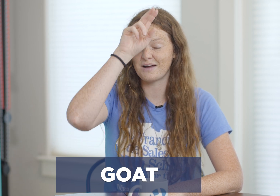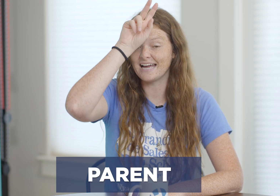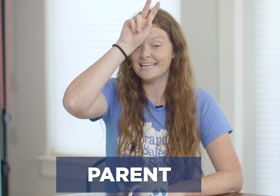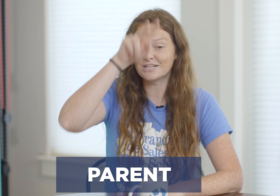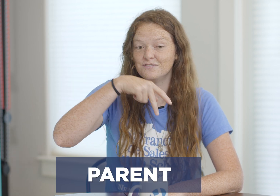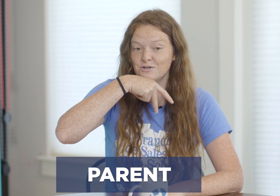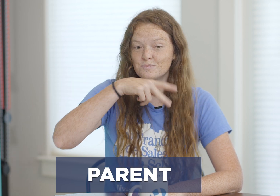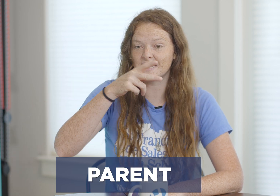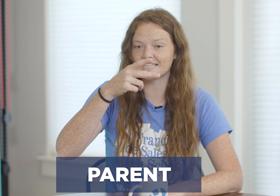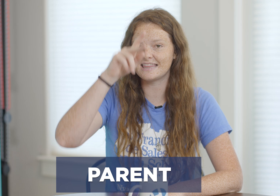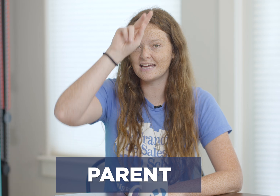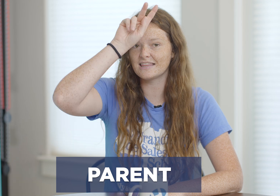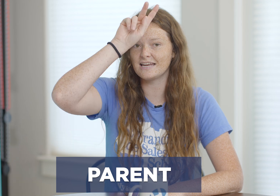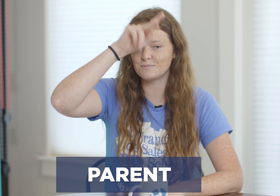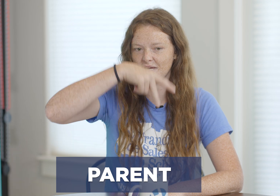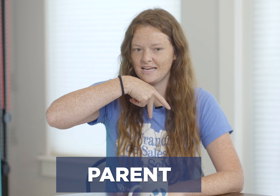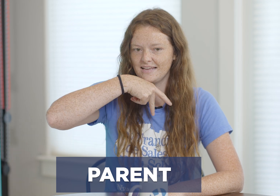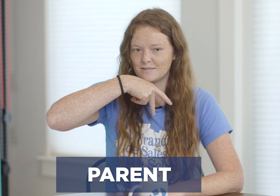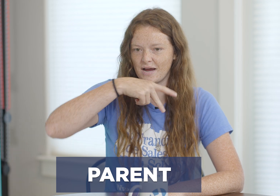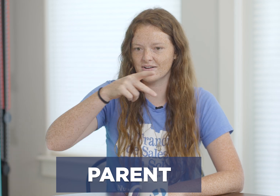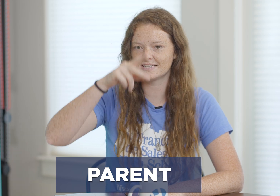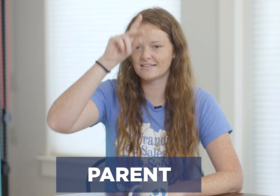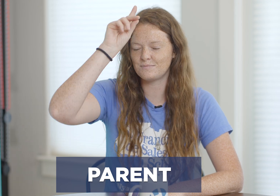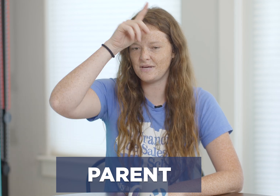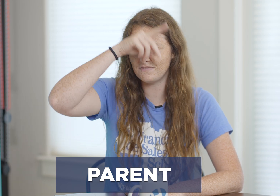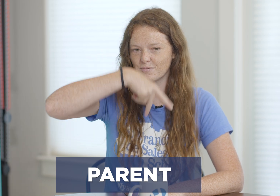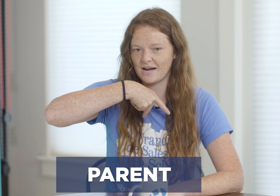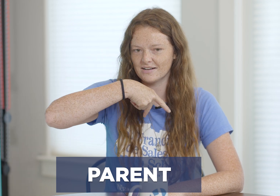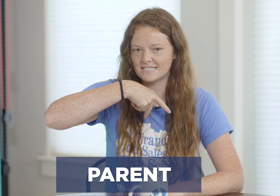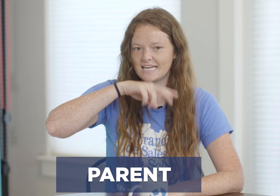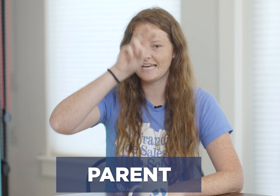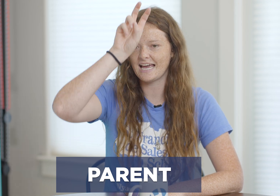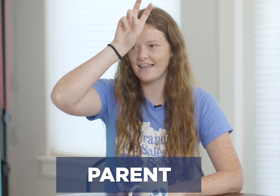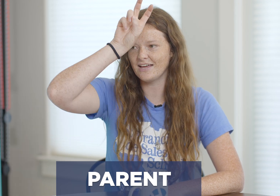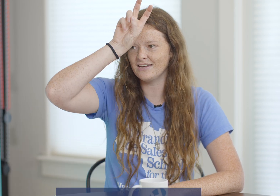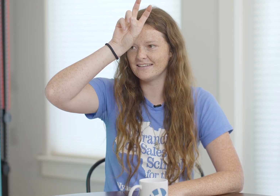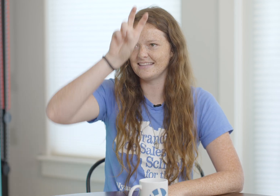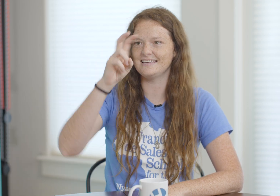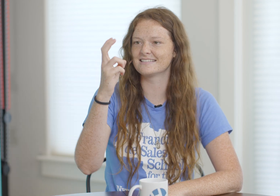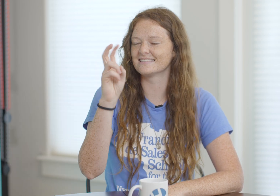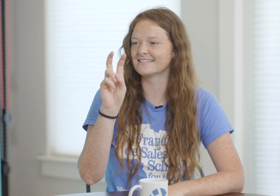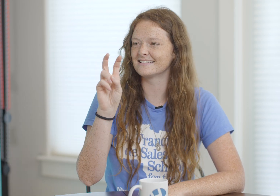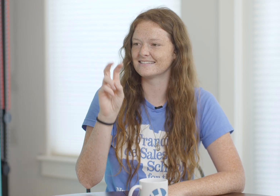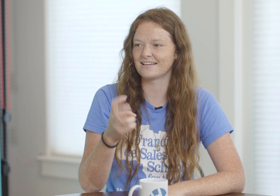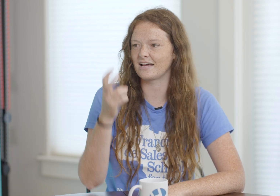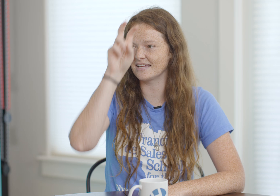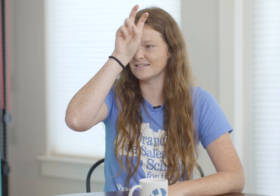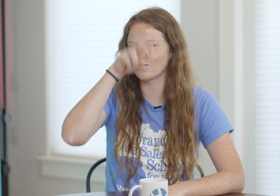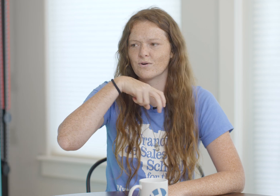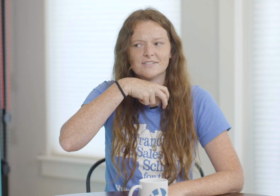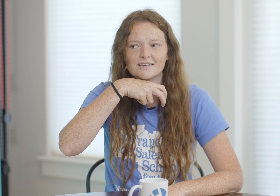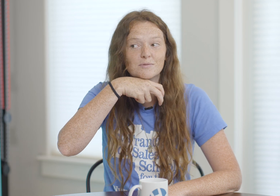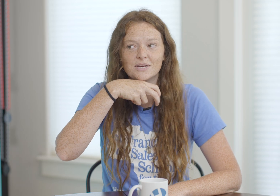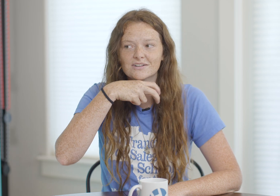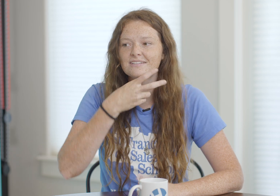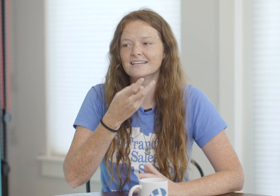I get confused because I think then it's p it's parent, it's P for parent versus these. Gotcha. I guess it's the horns and the beard, right?